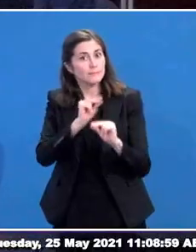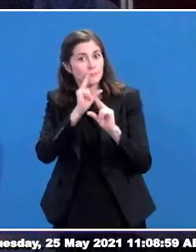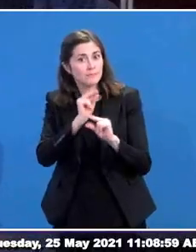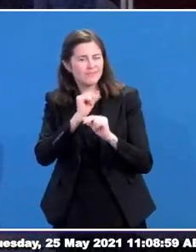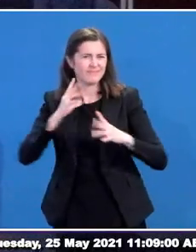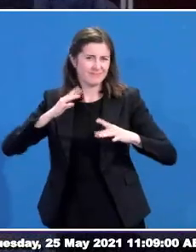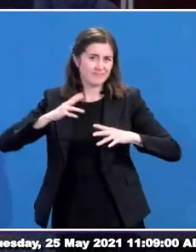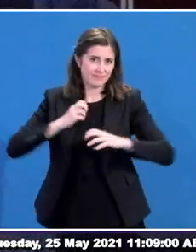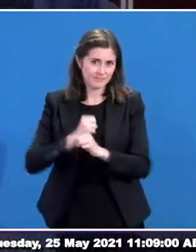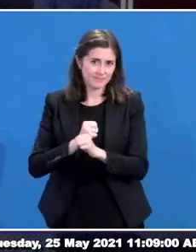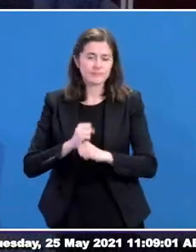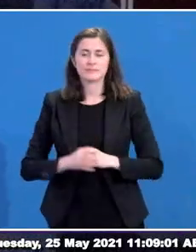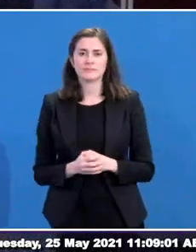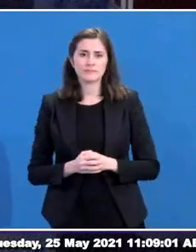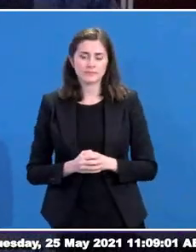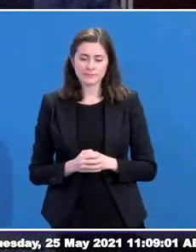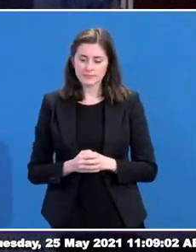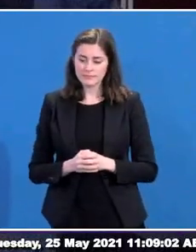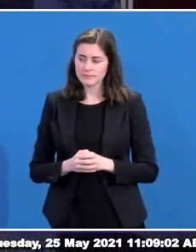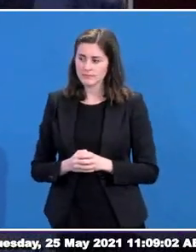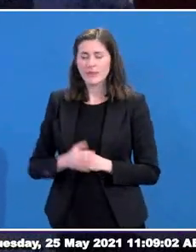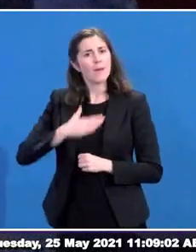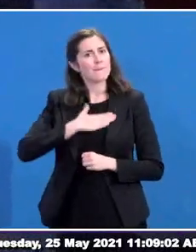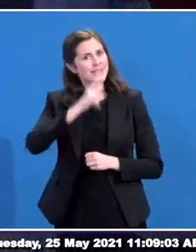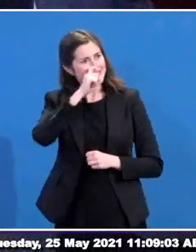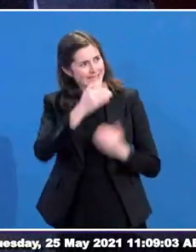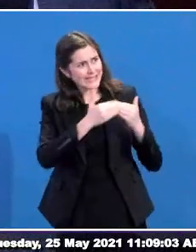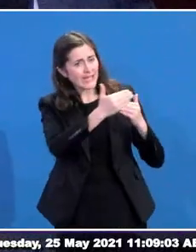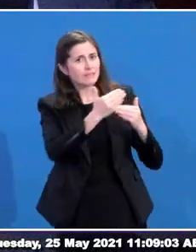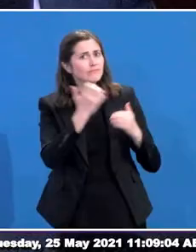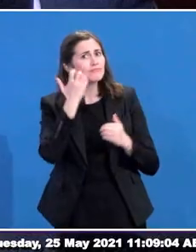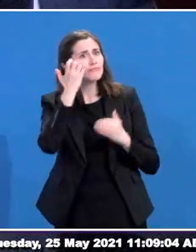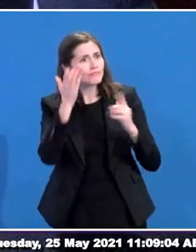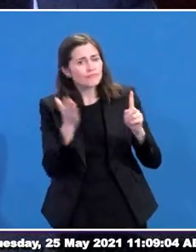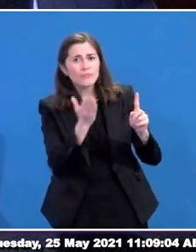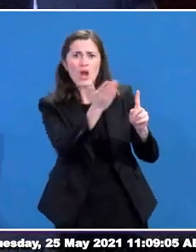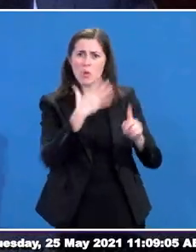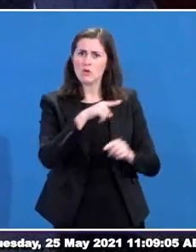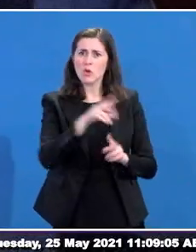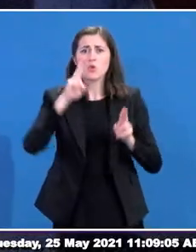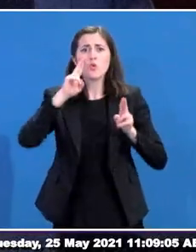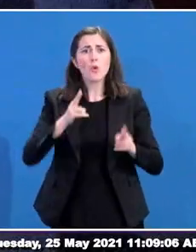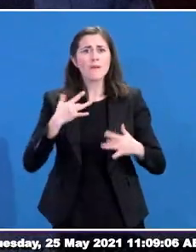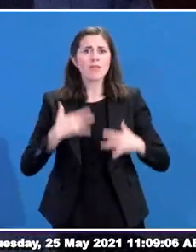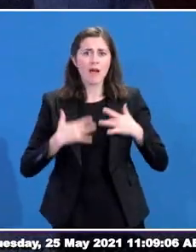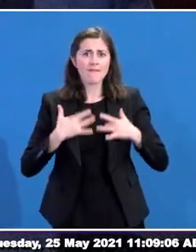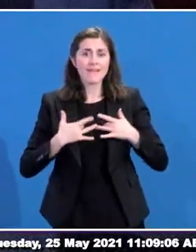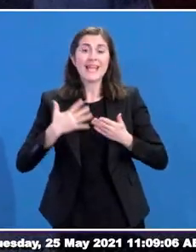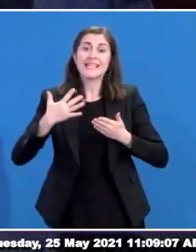those three paragraphs. So what Melissa would like and what I would like too, is for her to have an ordinary life that is safe, predictable